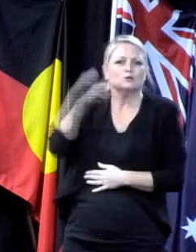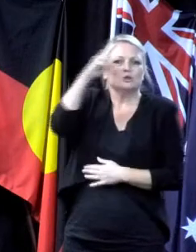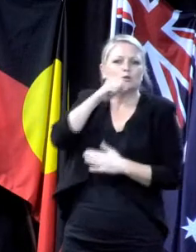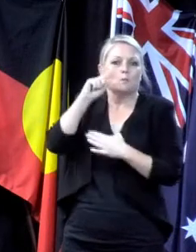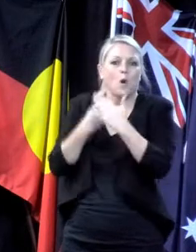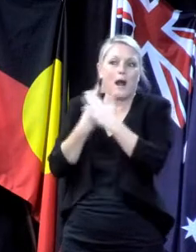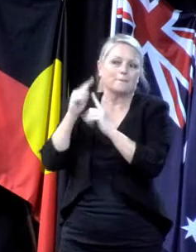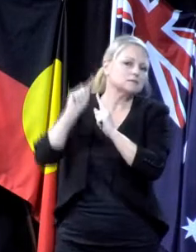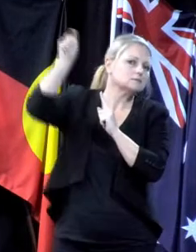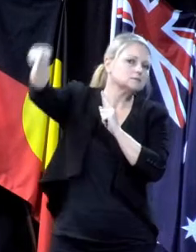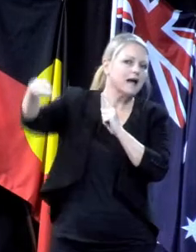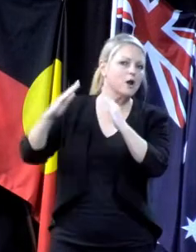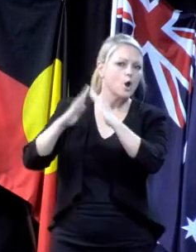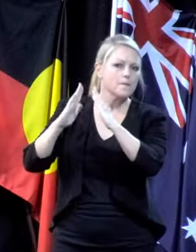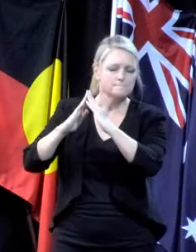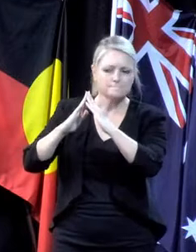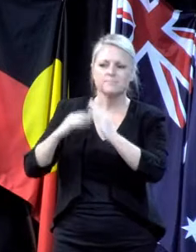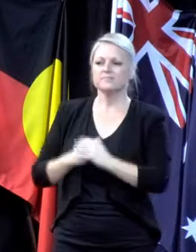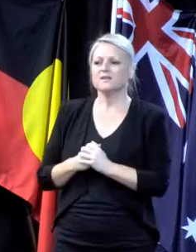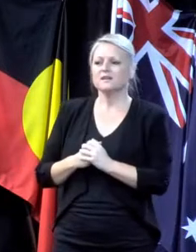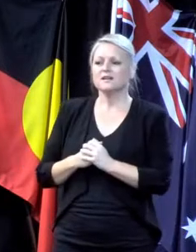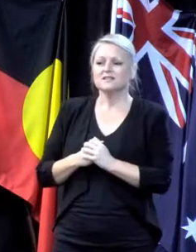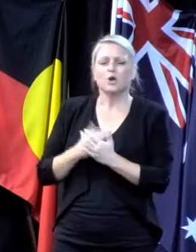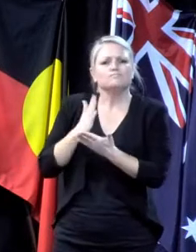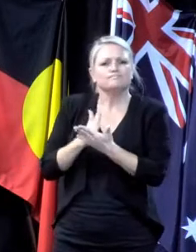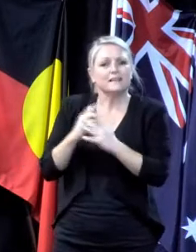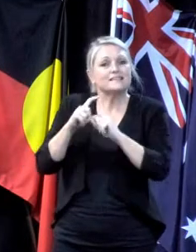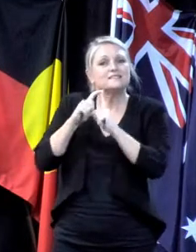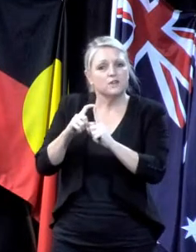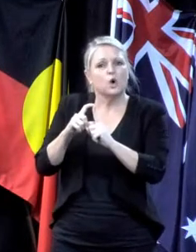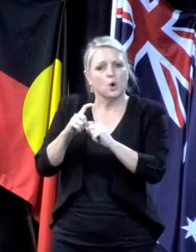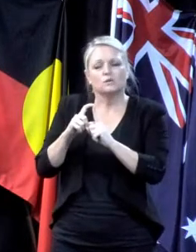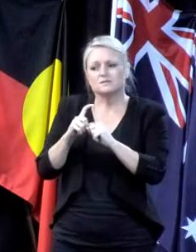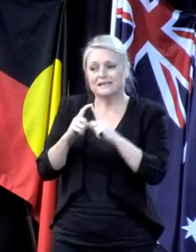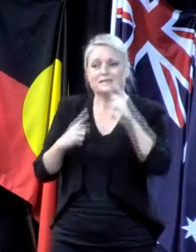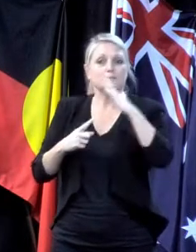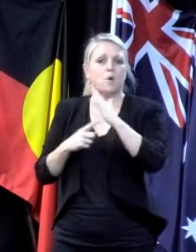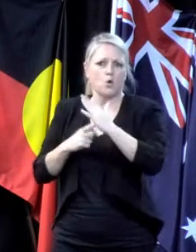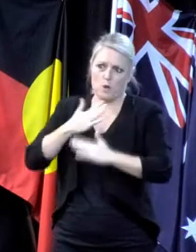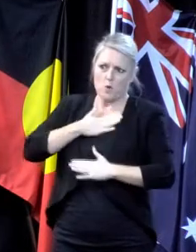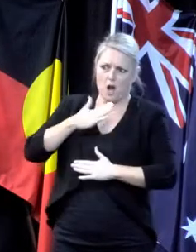So, it is difficult, and it's certainly a very important piece that we would like to have and would like to be able to champion